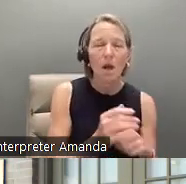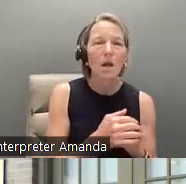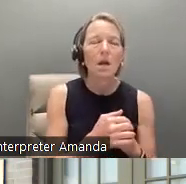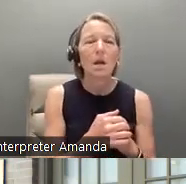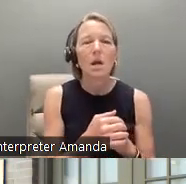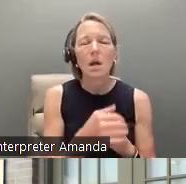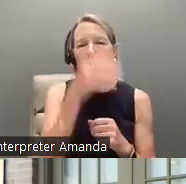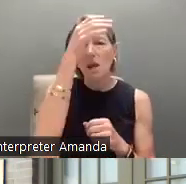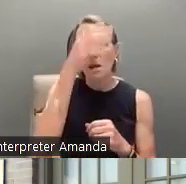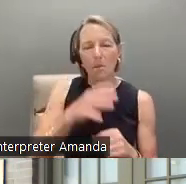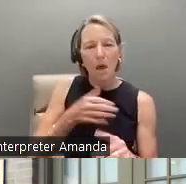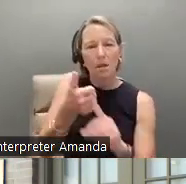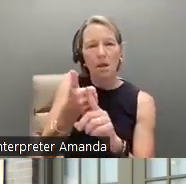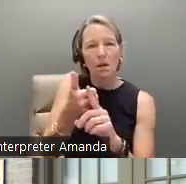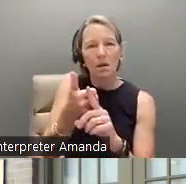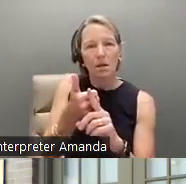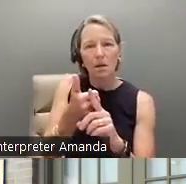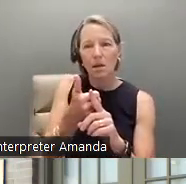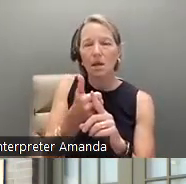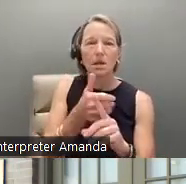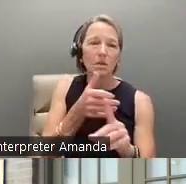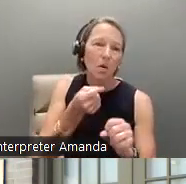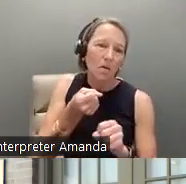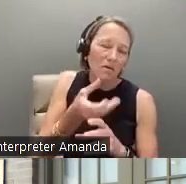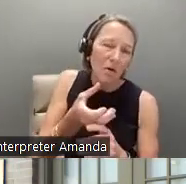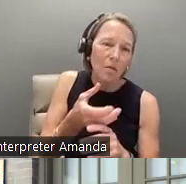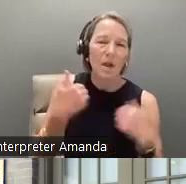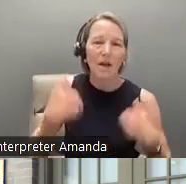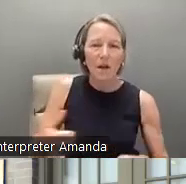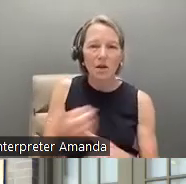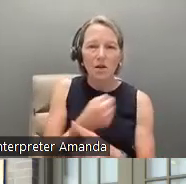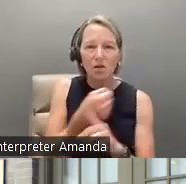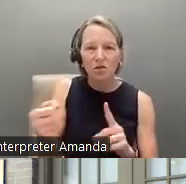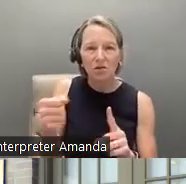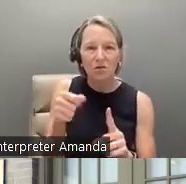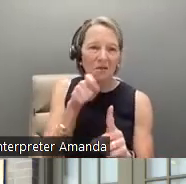um the men were verbally and physically abused um they were taunted and humiliated because of